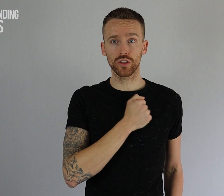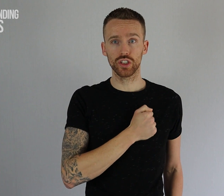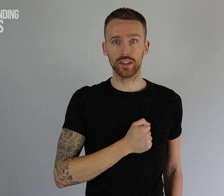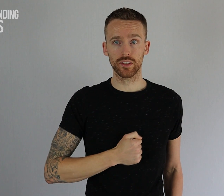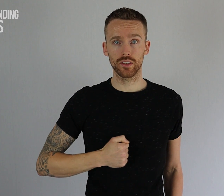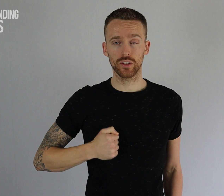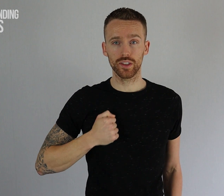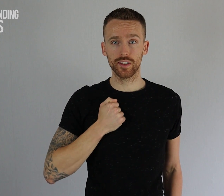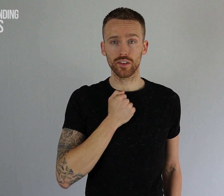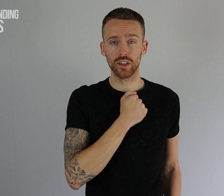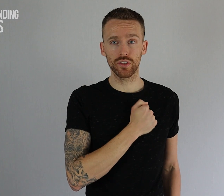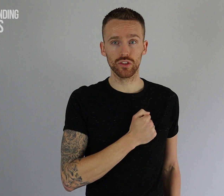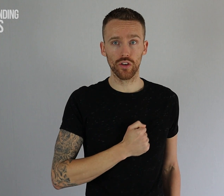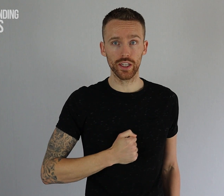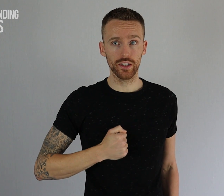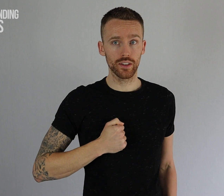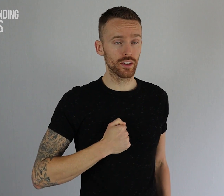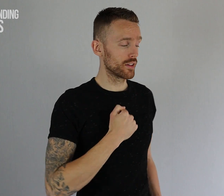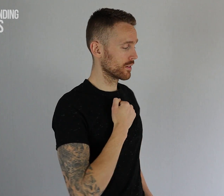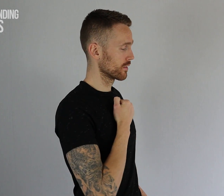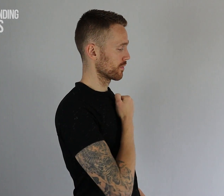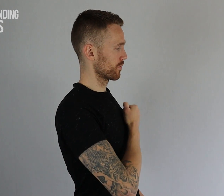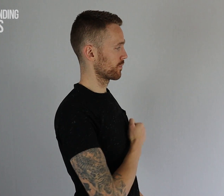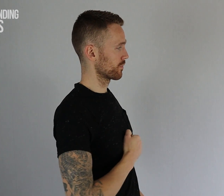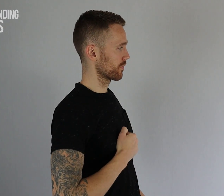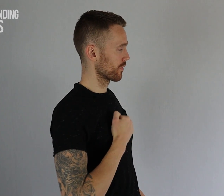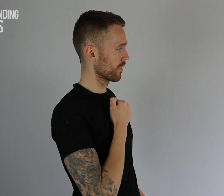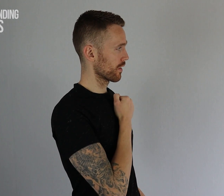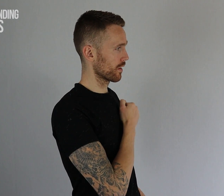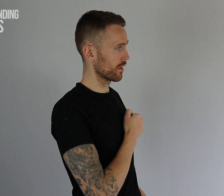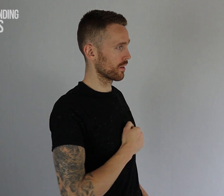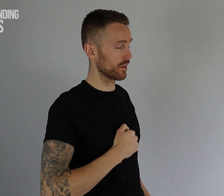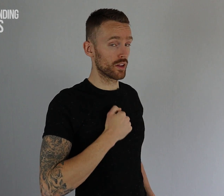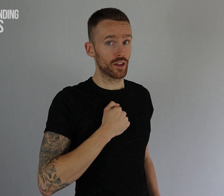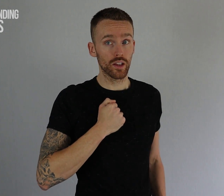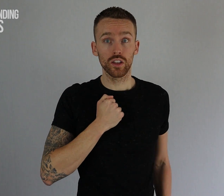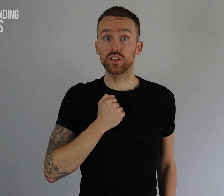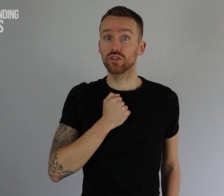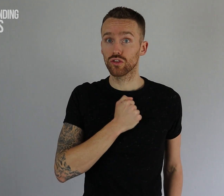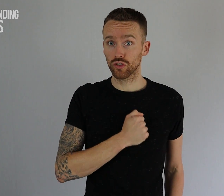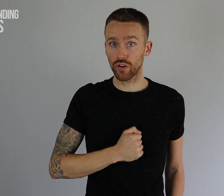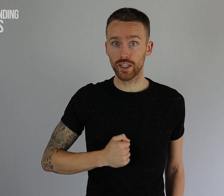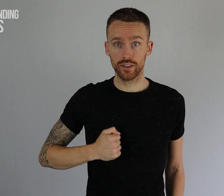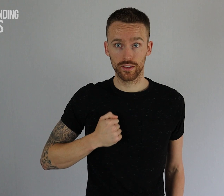motion on your chest. So this is the sign for sorry. Sorry.